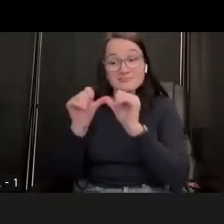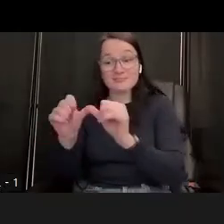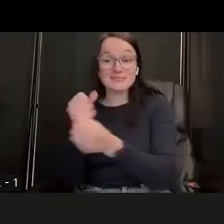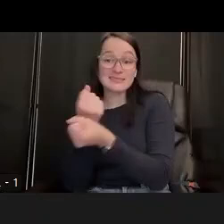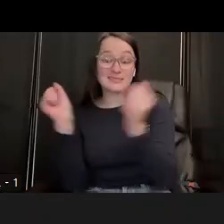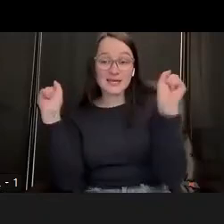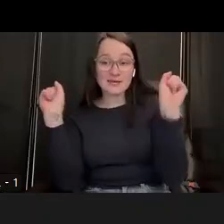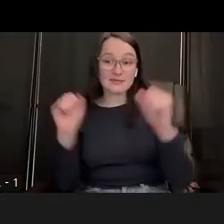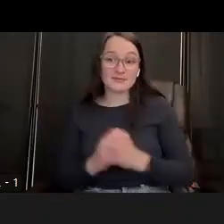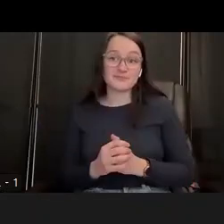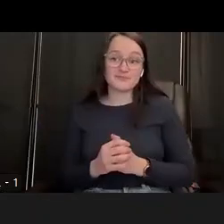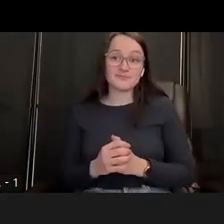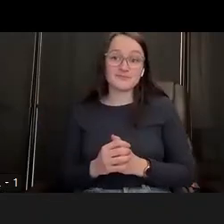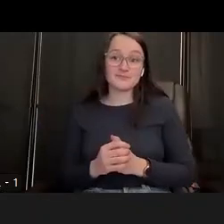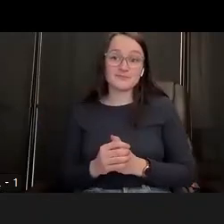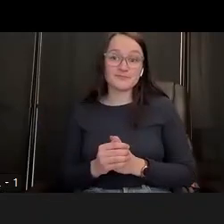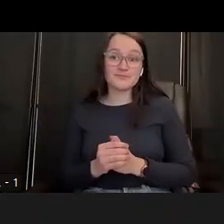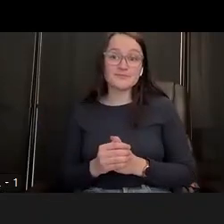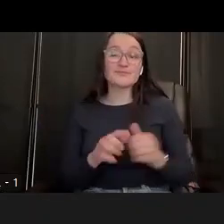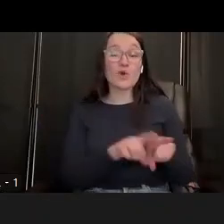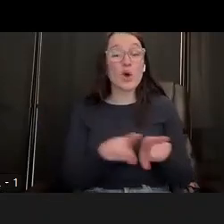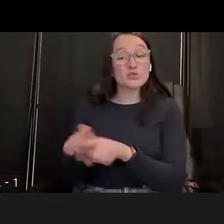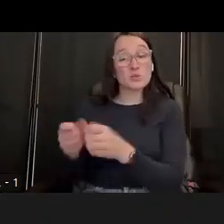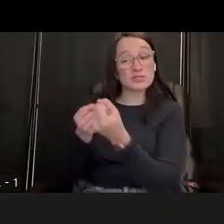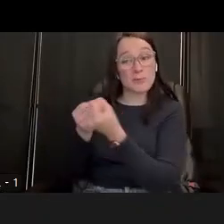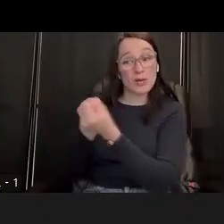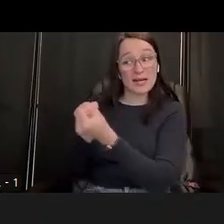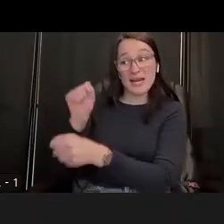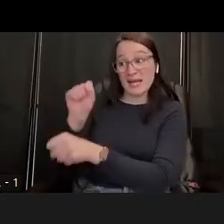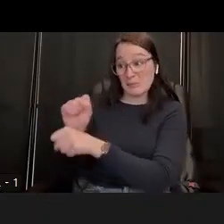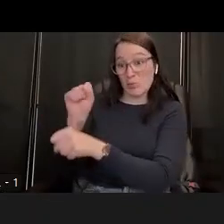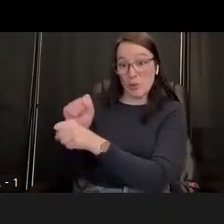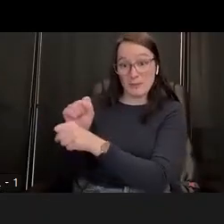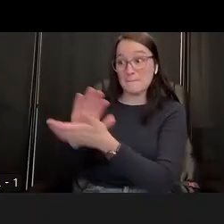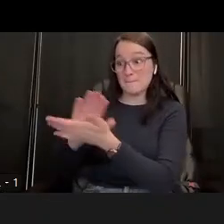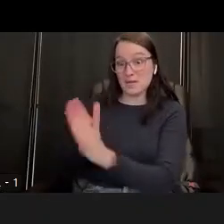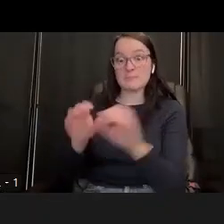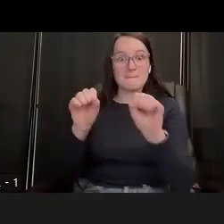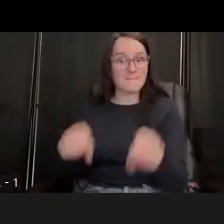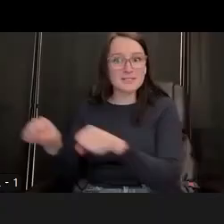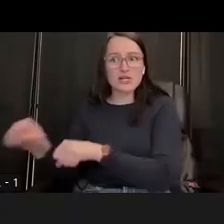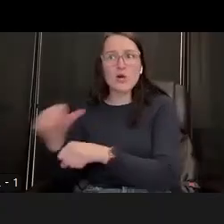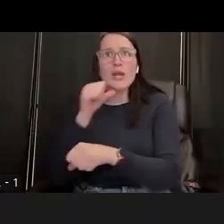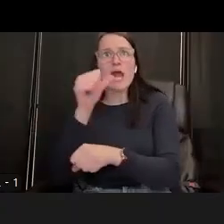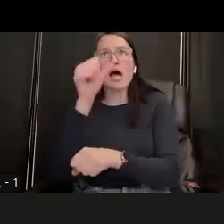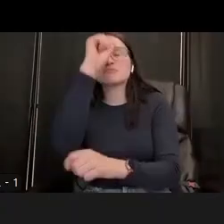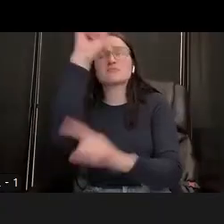employment scalable, not exceptional. it starts to build on um a framework that can be repeated. It